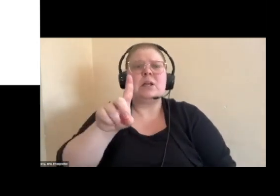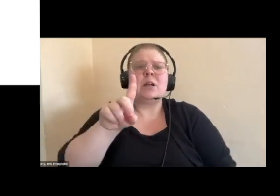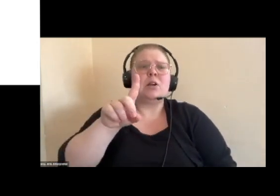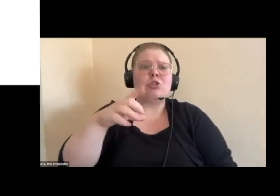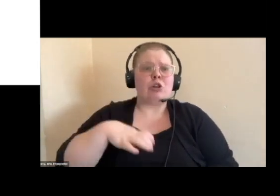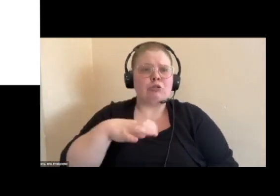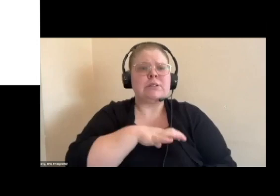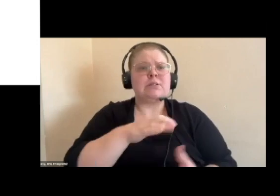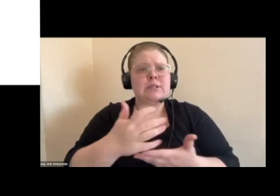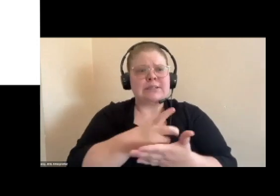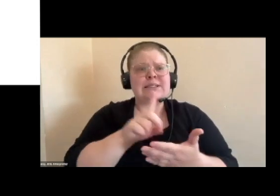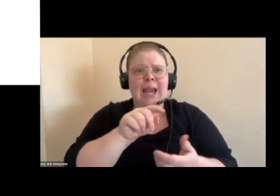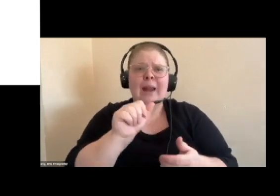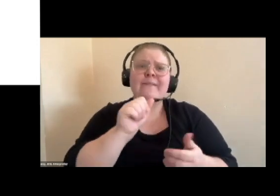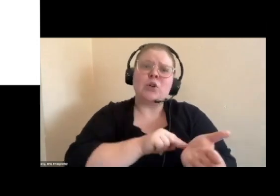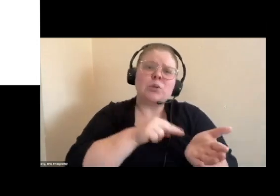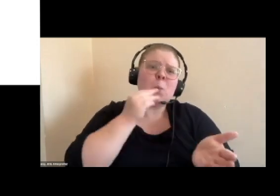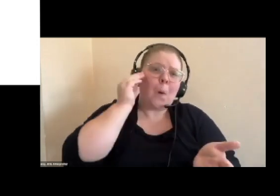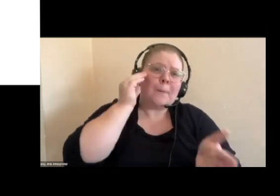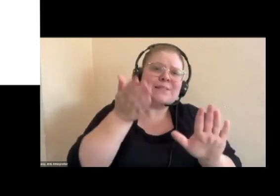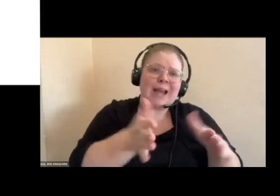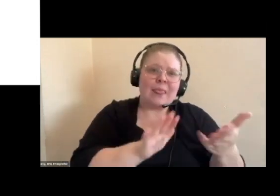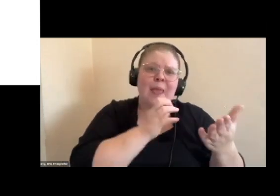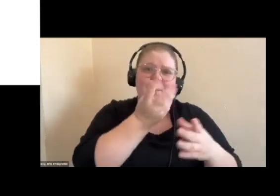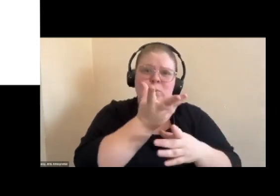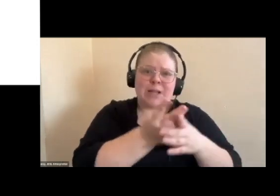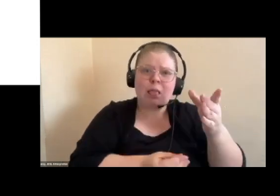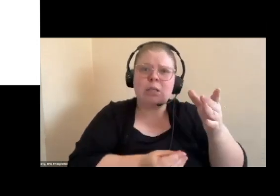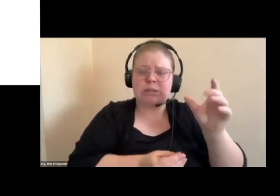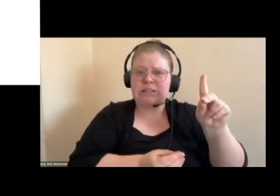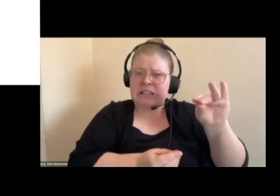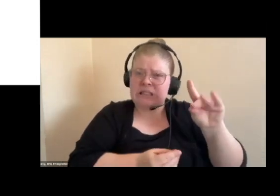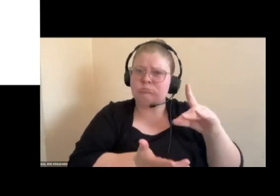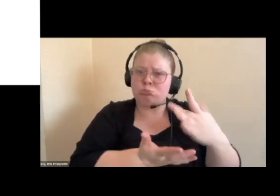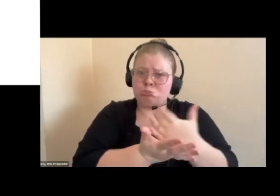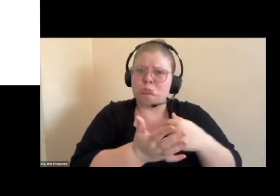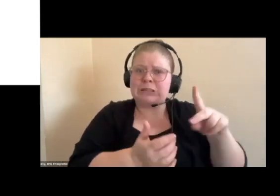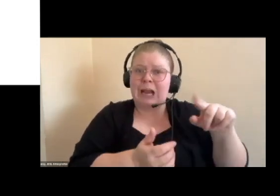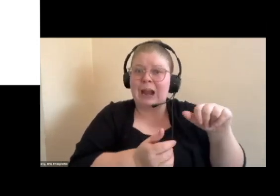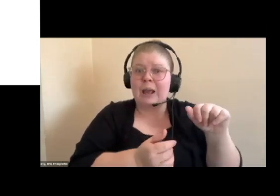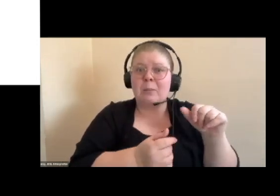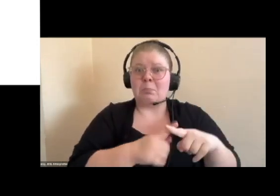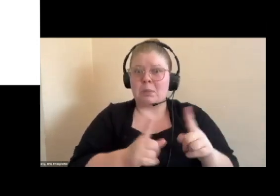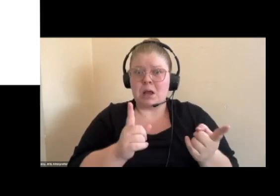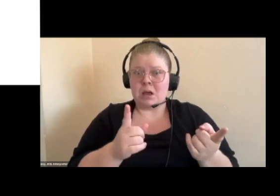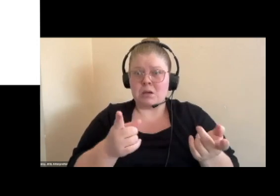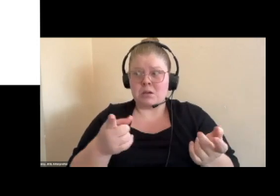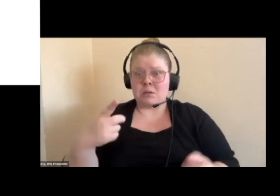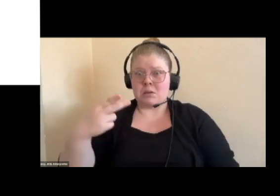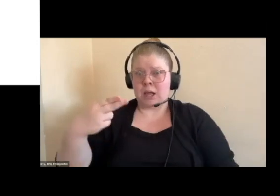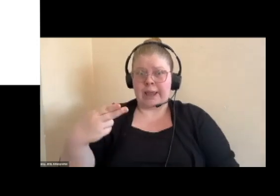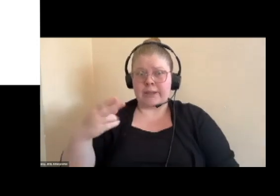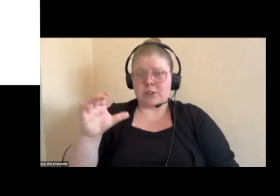and mortality in nursing homes. But, you know, there was no equivalent for people receiving